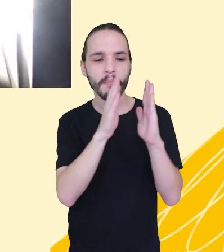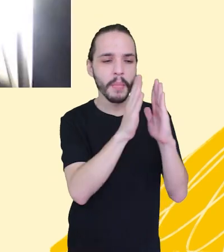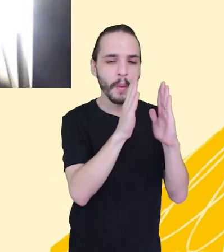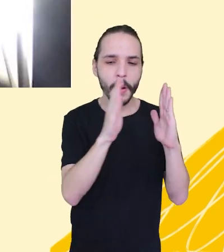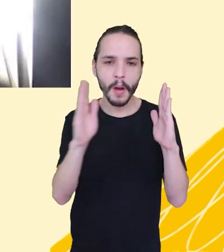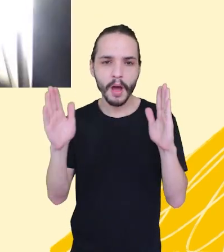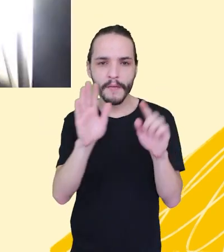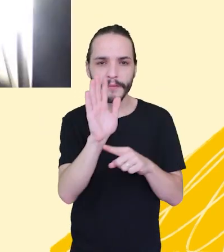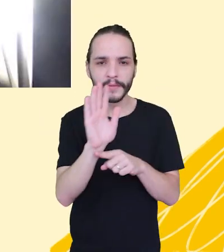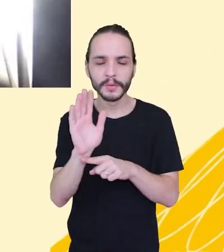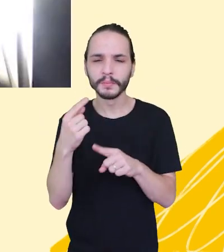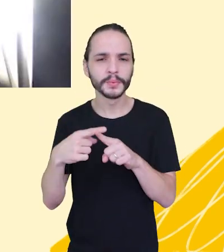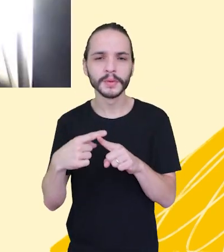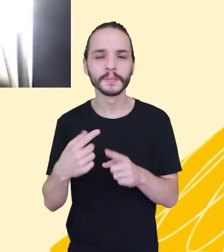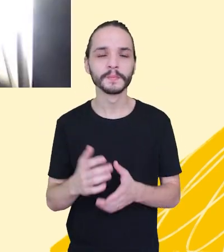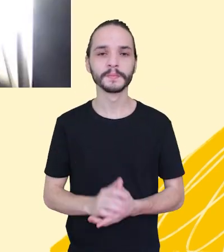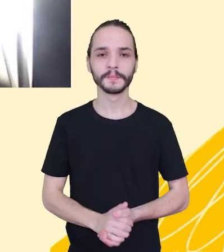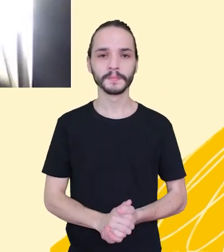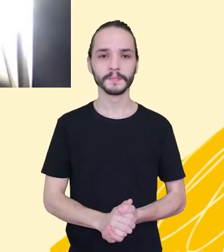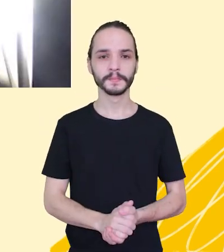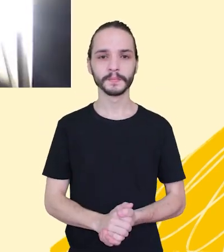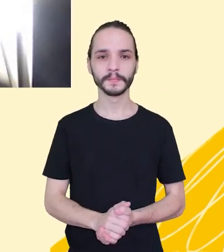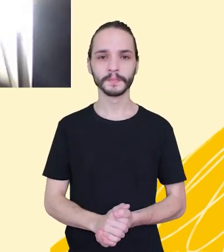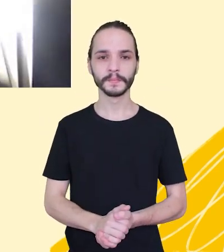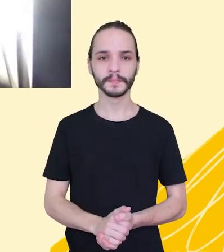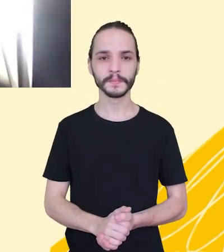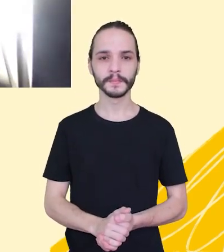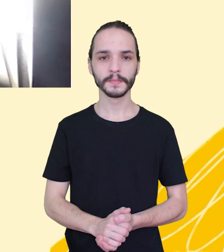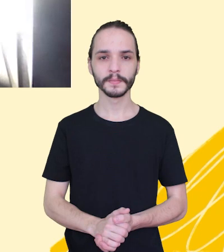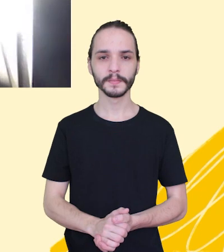This scene I wrote not in the beginning.